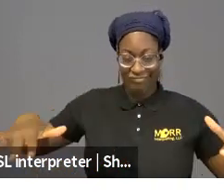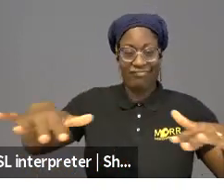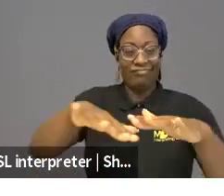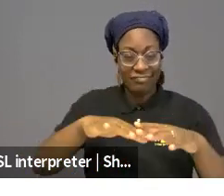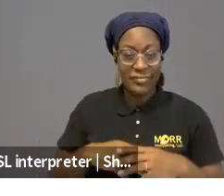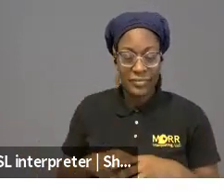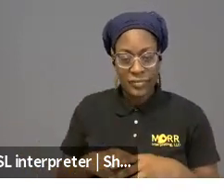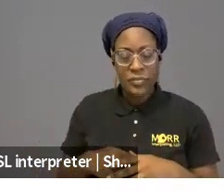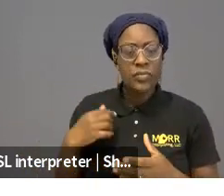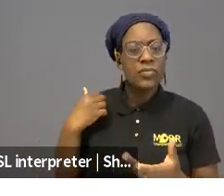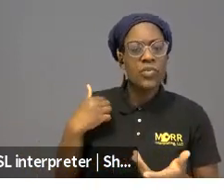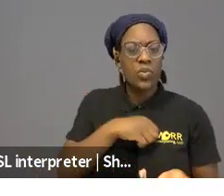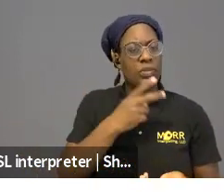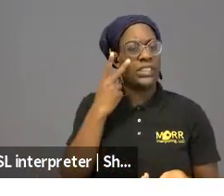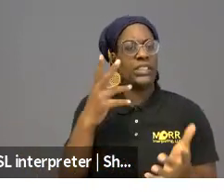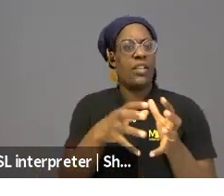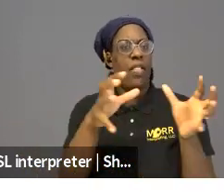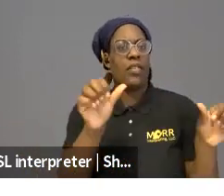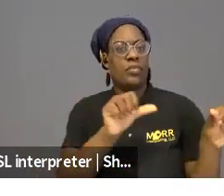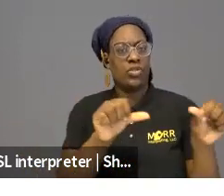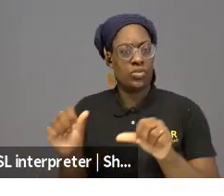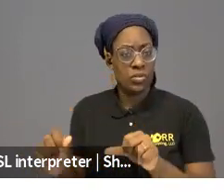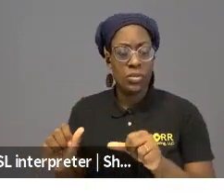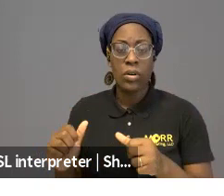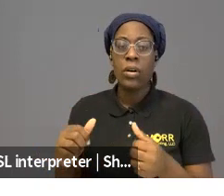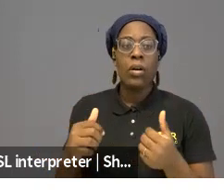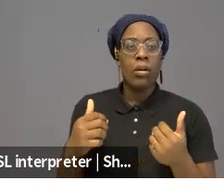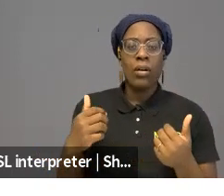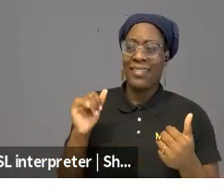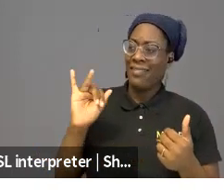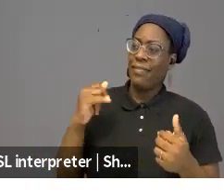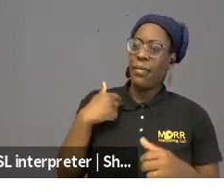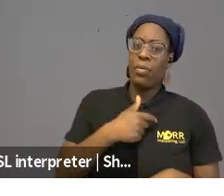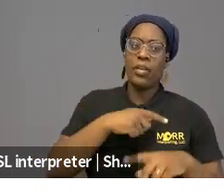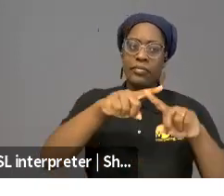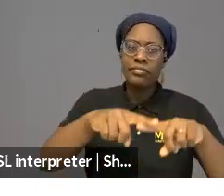see within that larger community to continue to benefit each other. So, for instance, even just